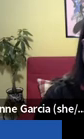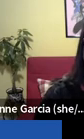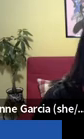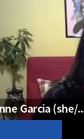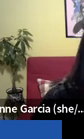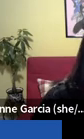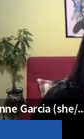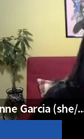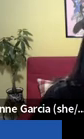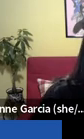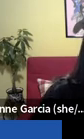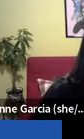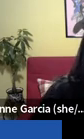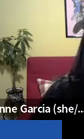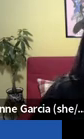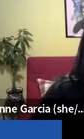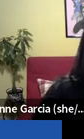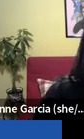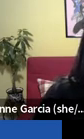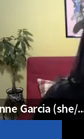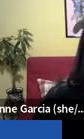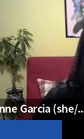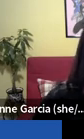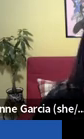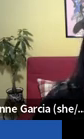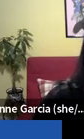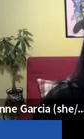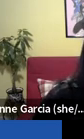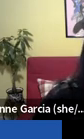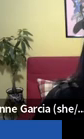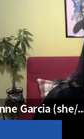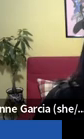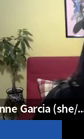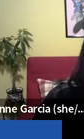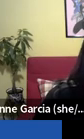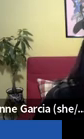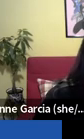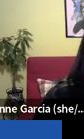Court may roll back other fundamental rights in future sessions.